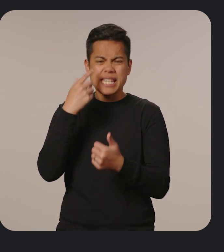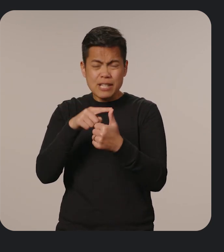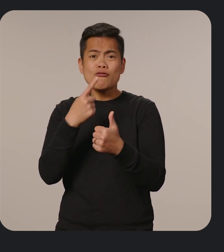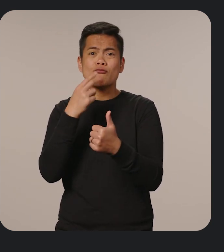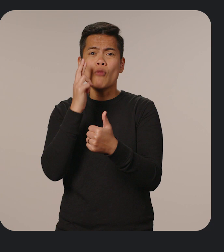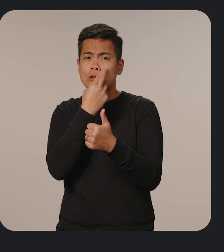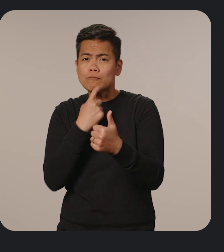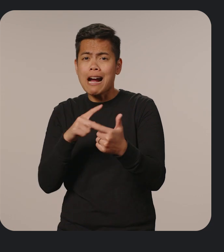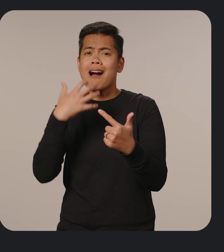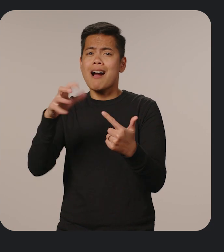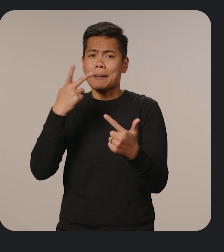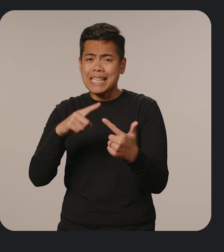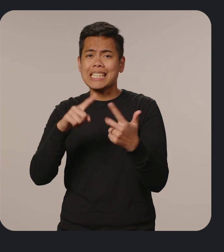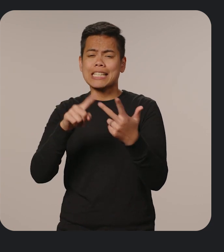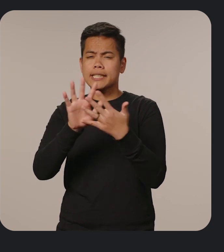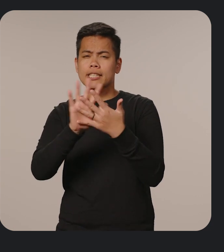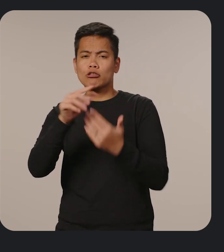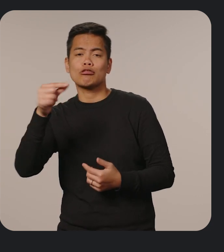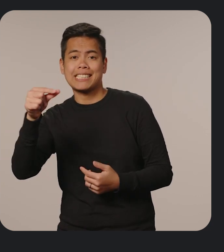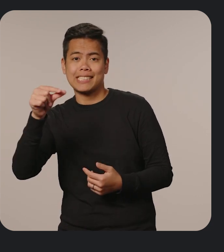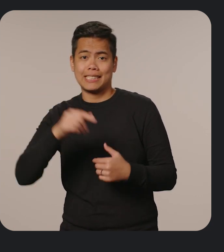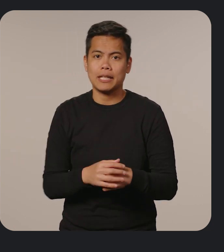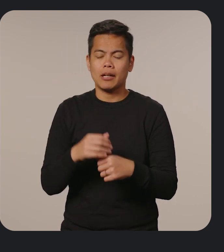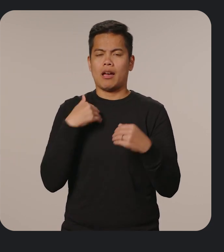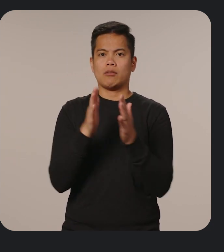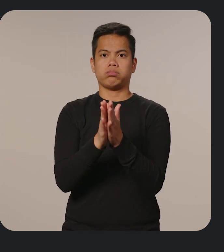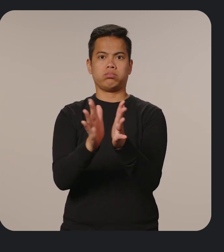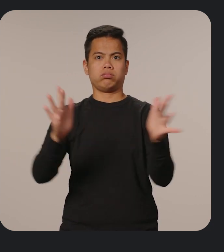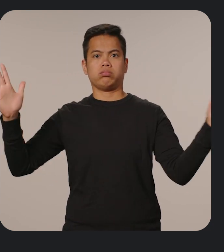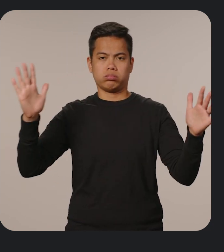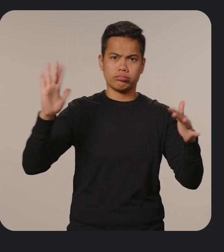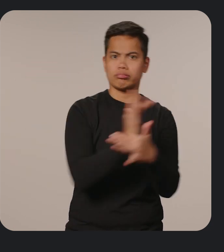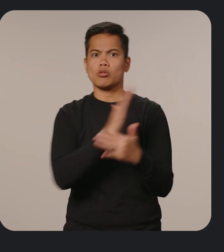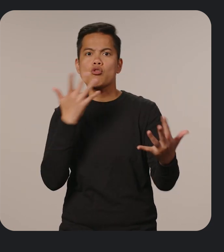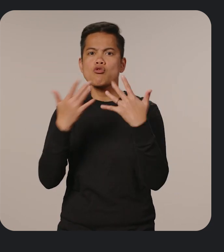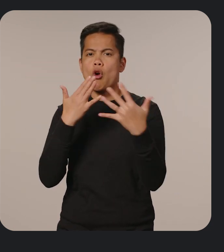in personalized palettes that are more expressive. With color fidelity, you can stay